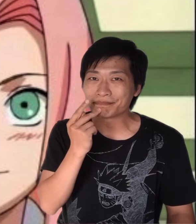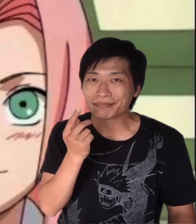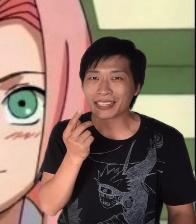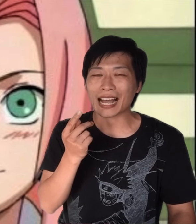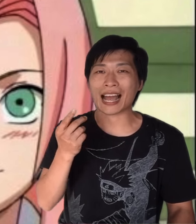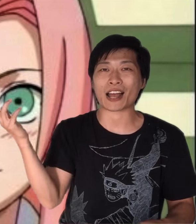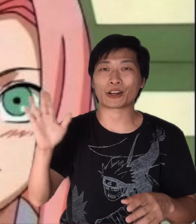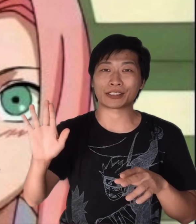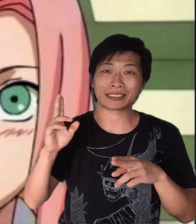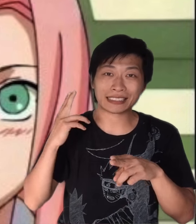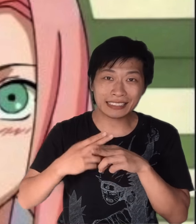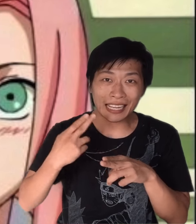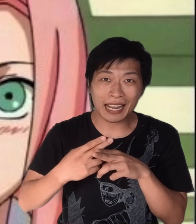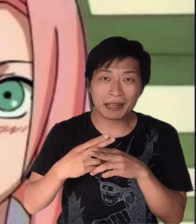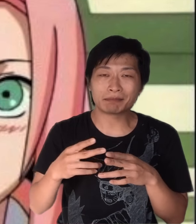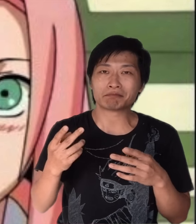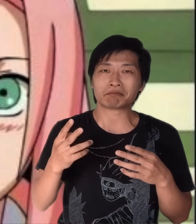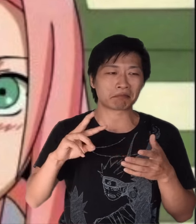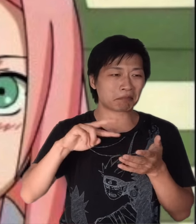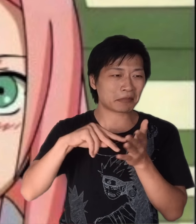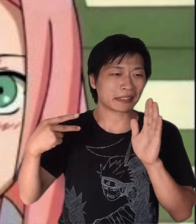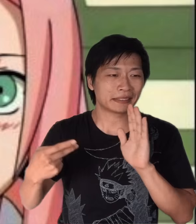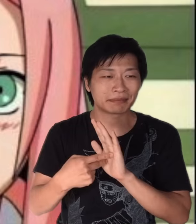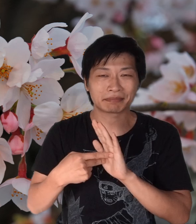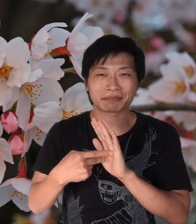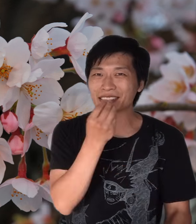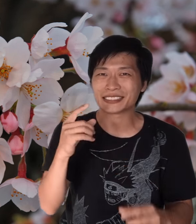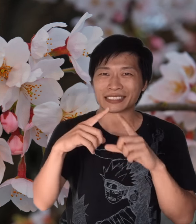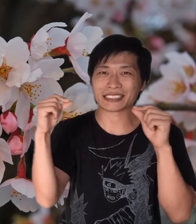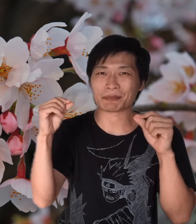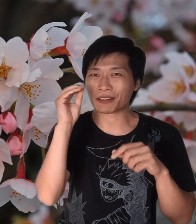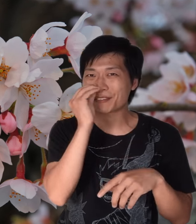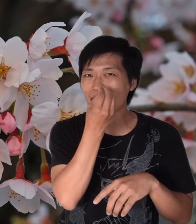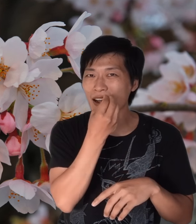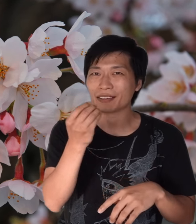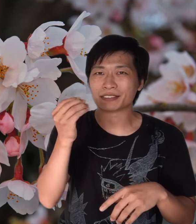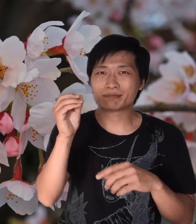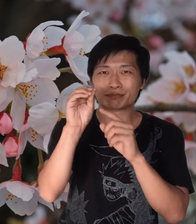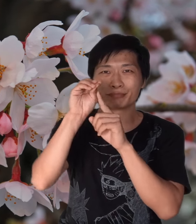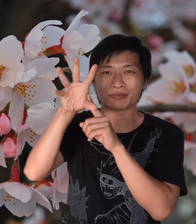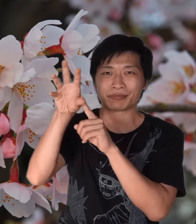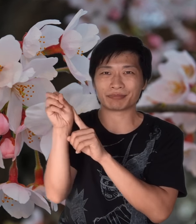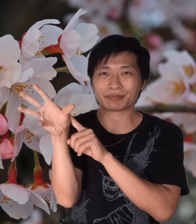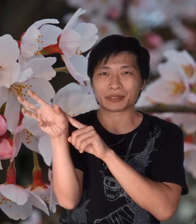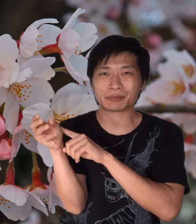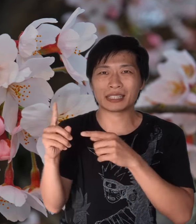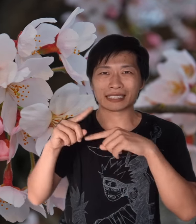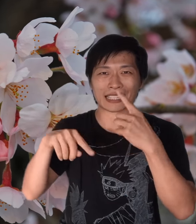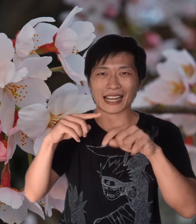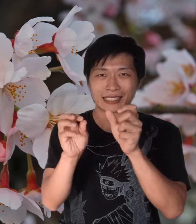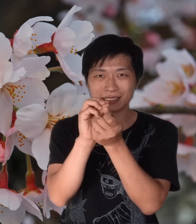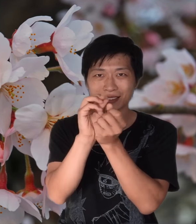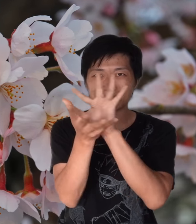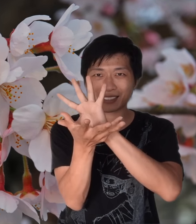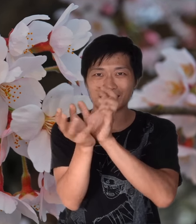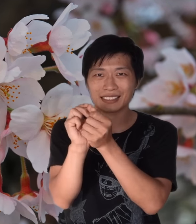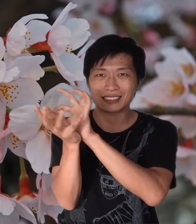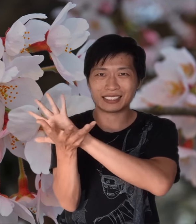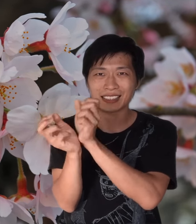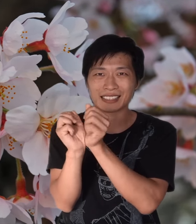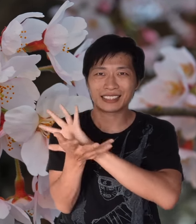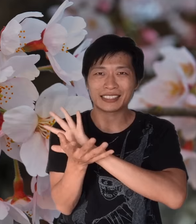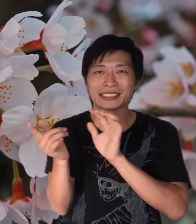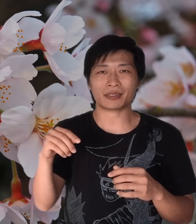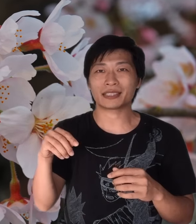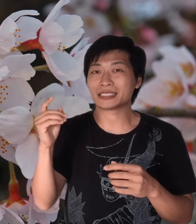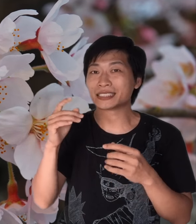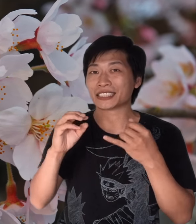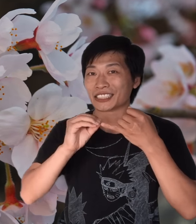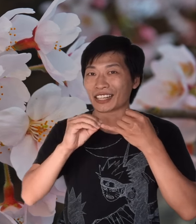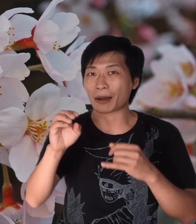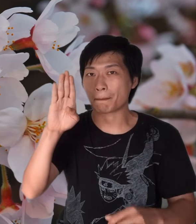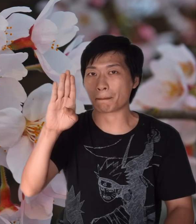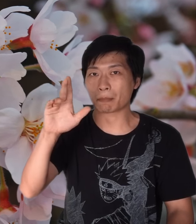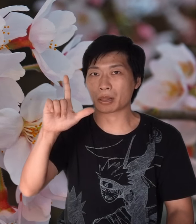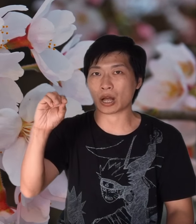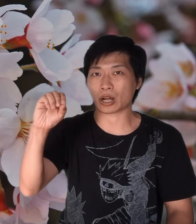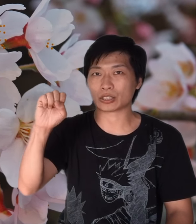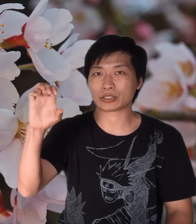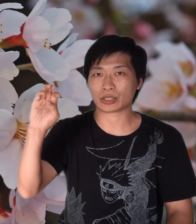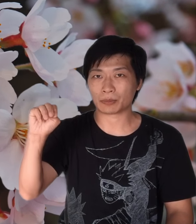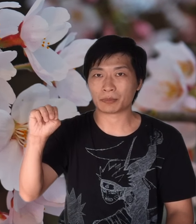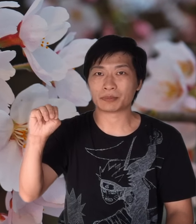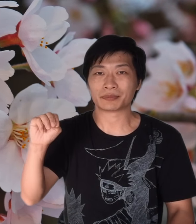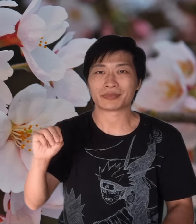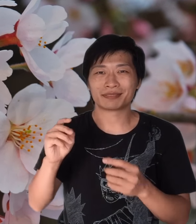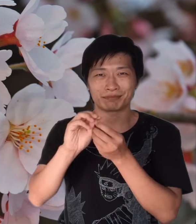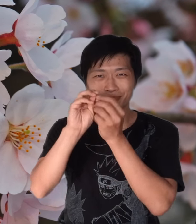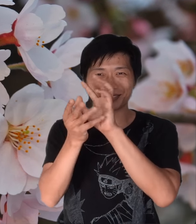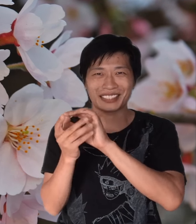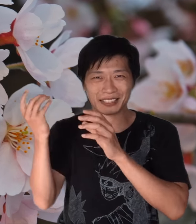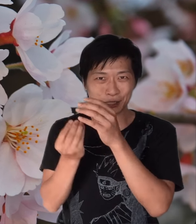Her name means Japanese Cherry Blossom (which grows in Spring).